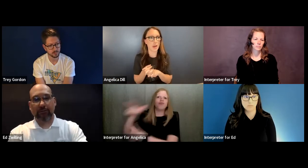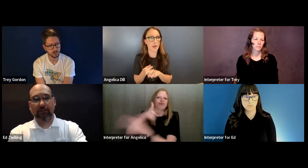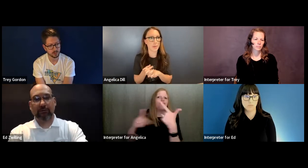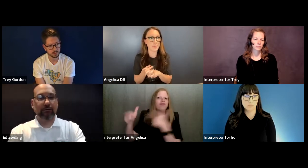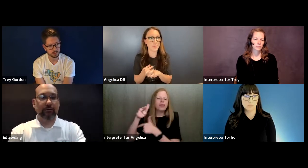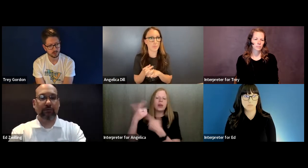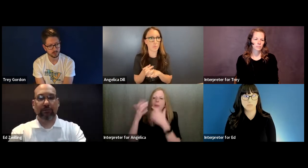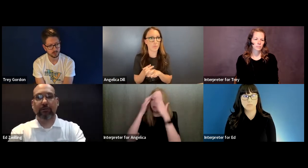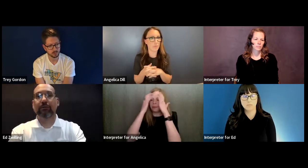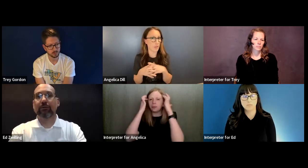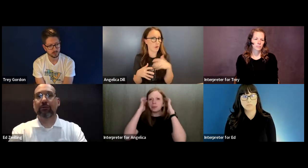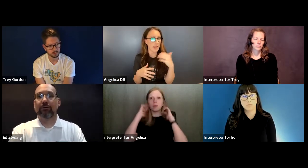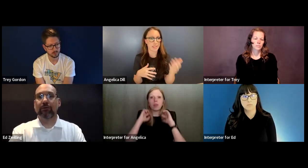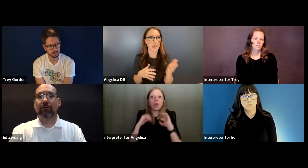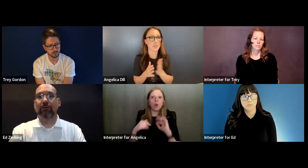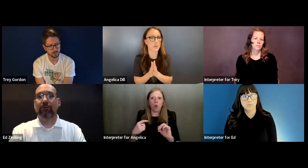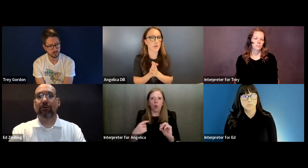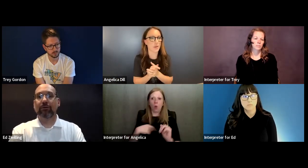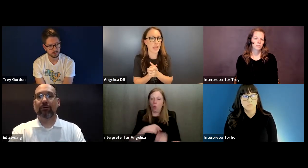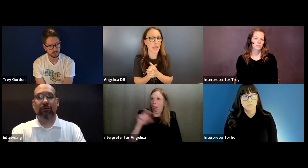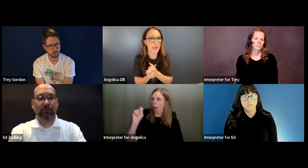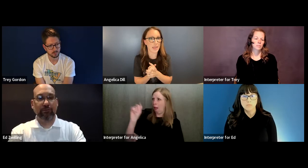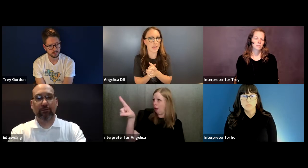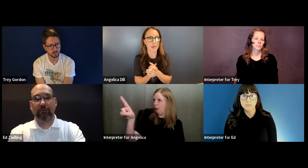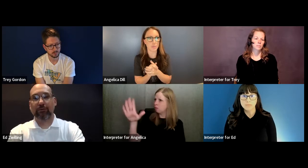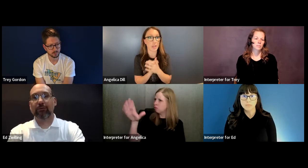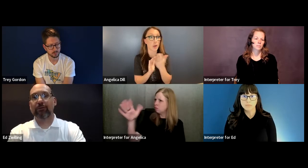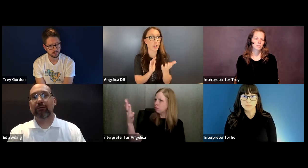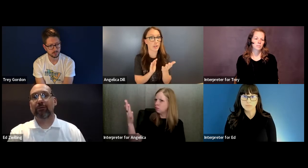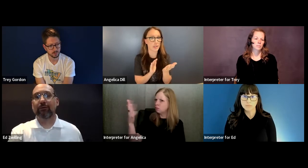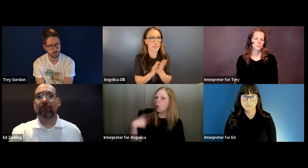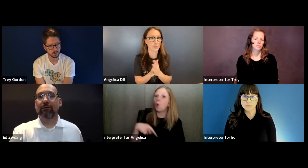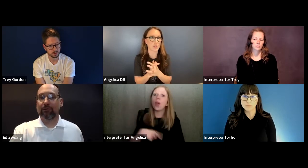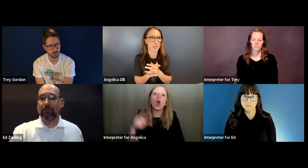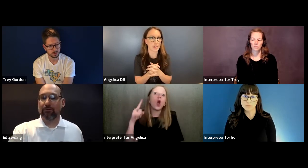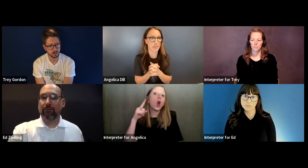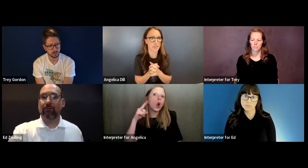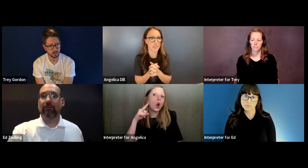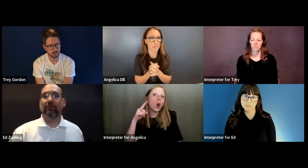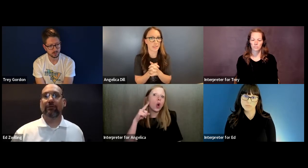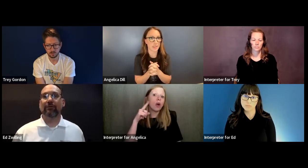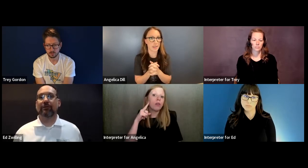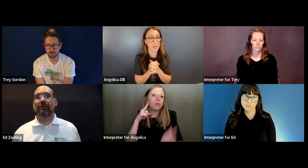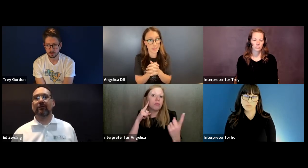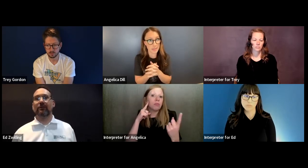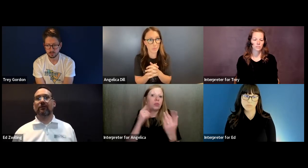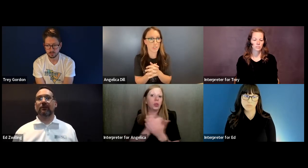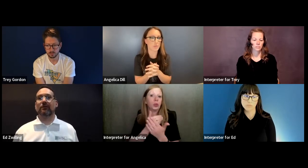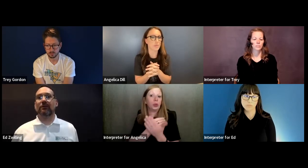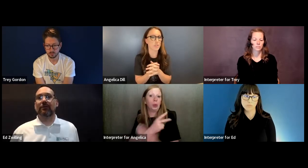um we'll you know ask the hospital hey uh we heard that this person is admitted we just want to be